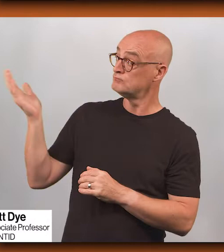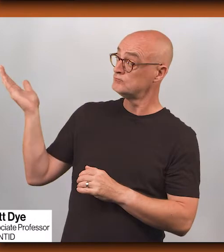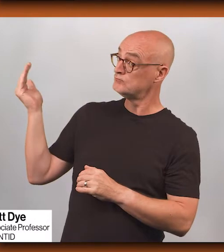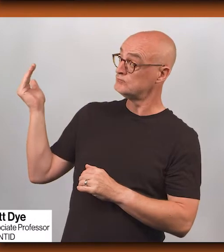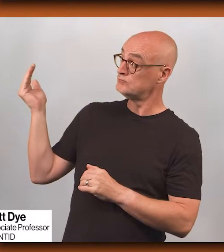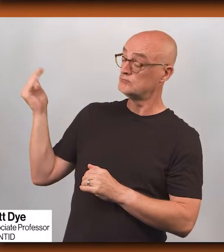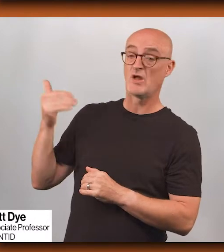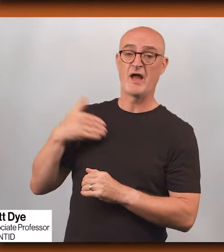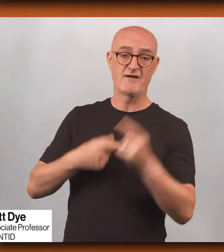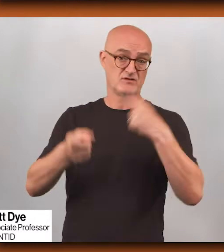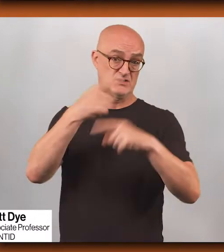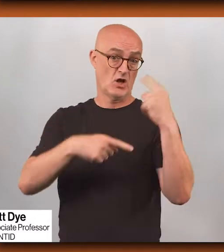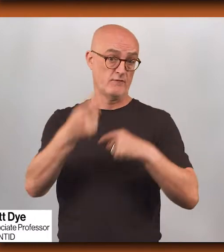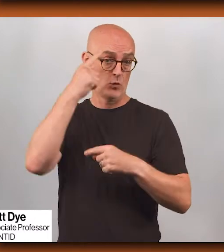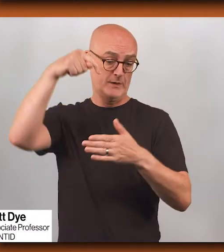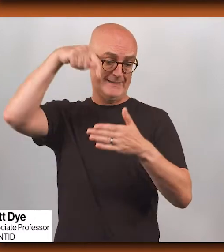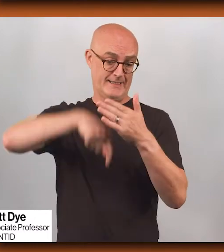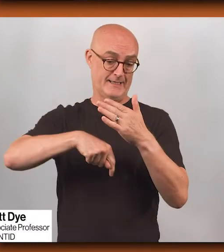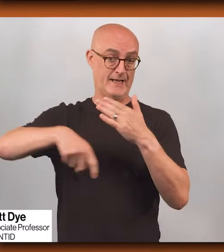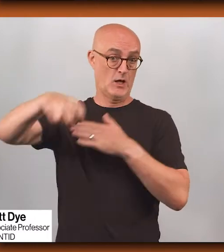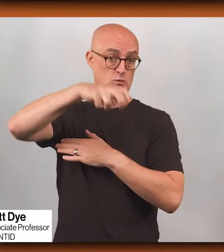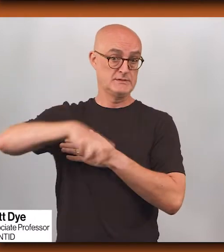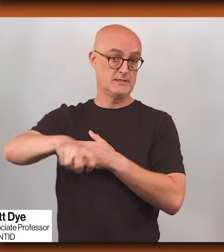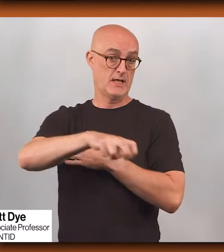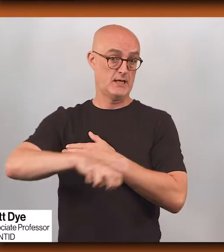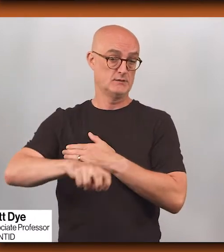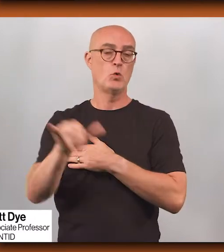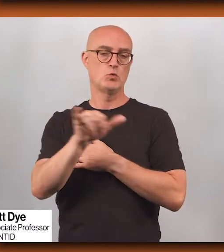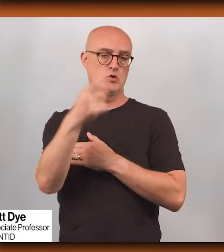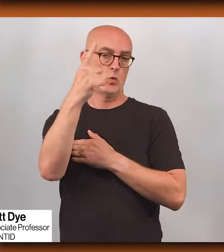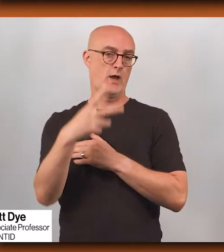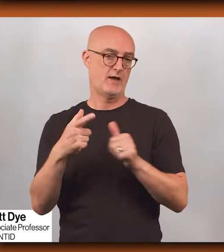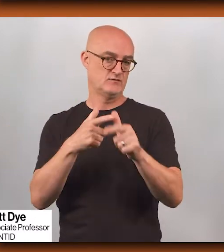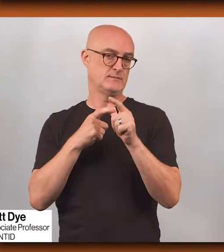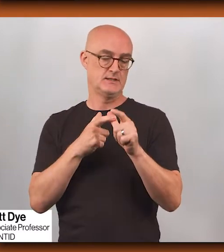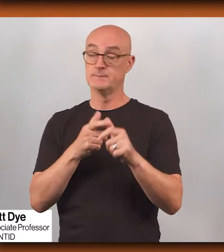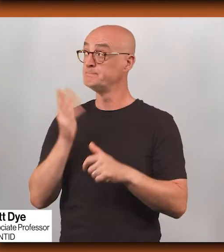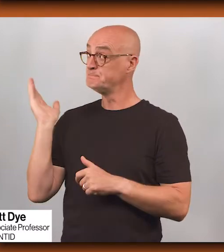and on the right, we have the sign "down the stairs," also shown at half speed...